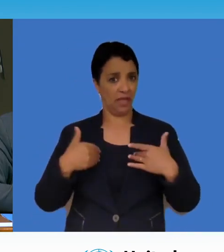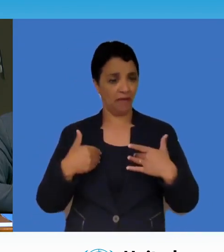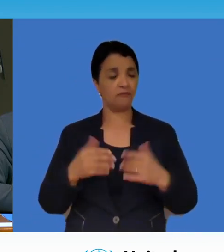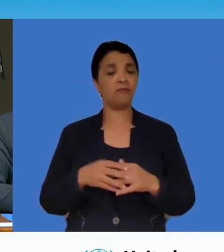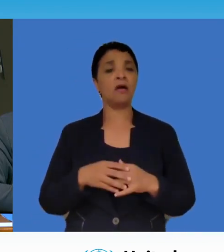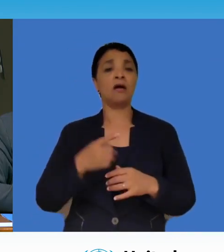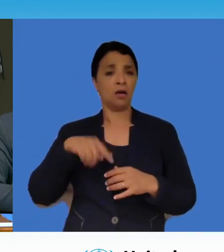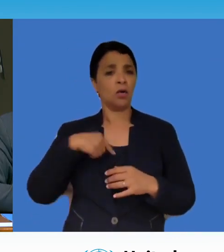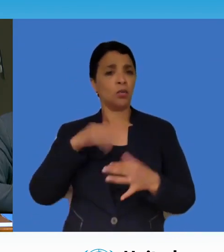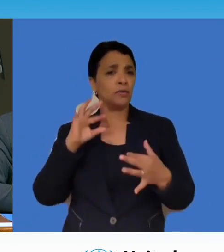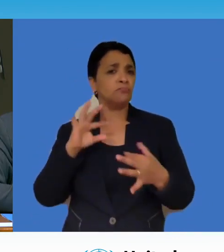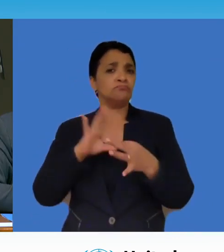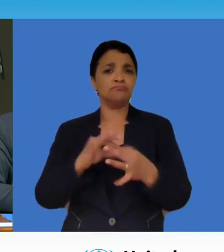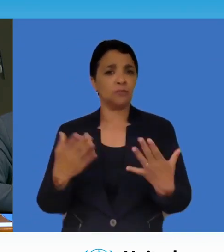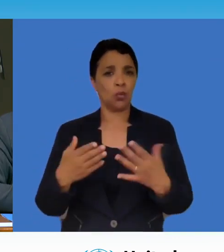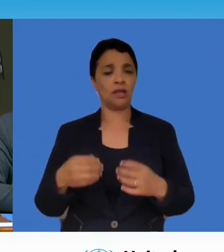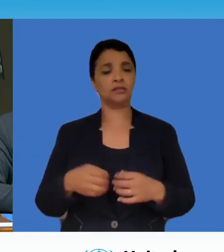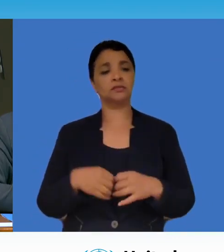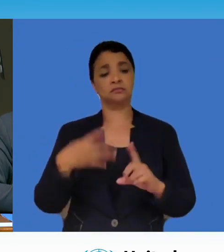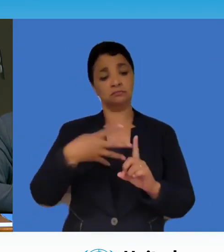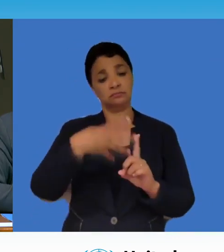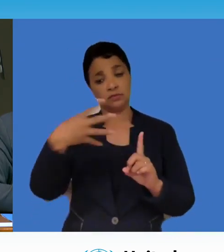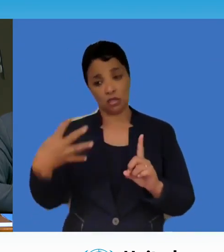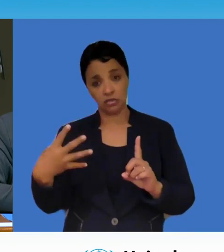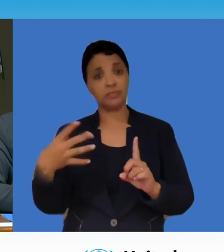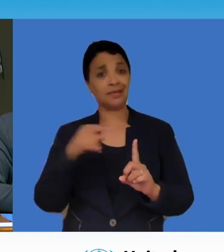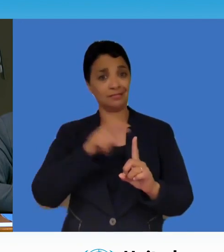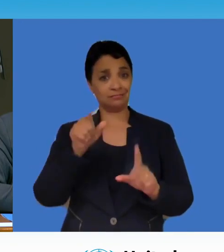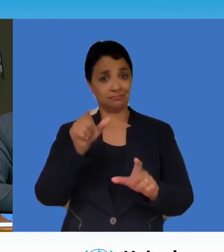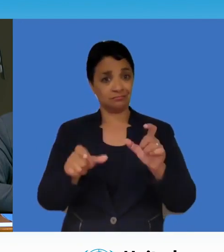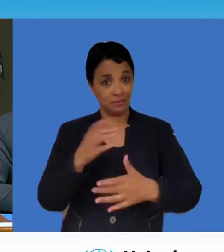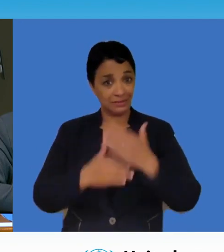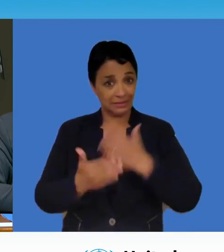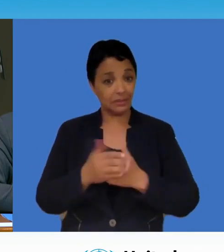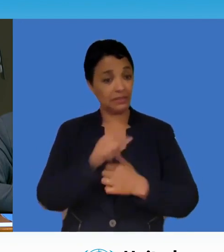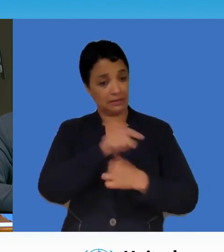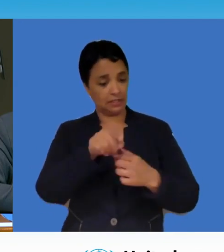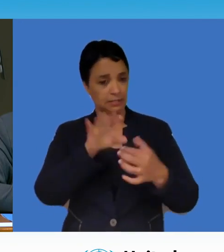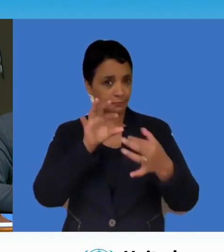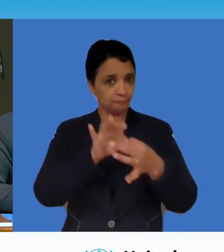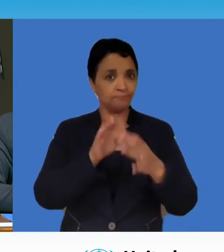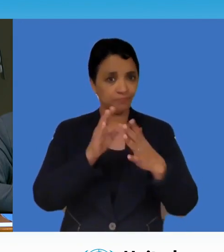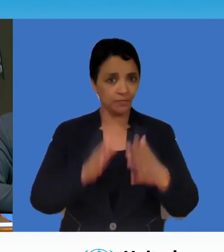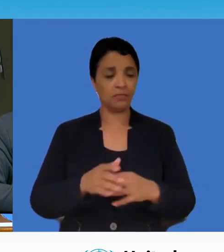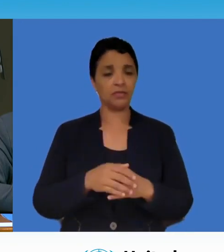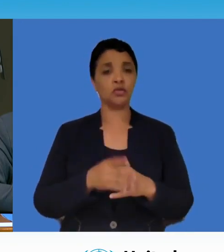again therein ensuring that we're addressing lgbtiq indiv idual who have disabilities we